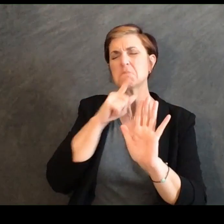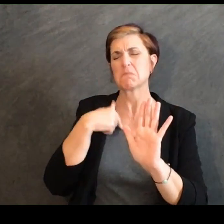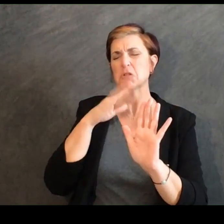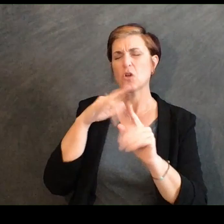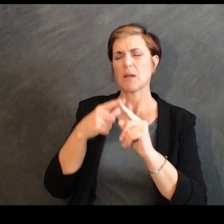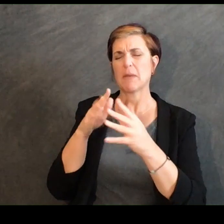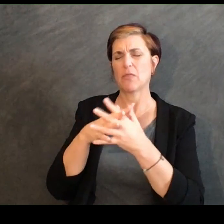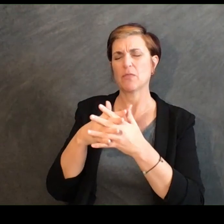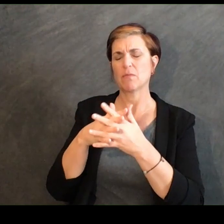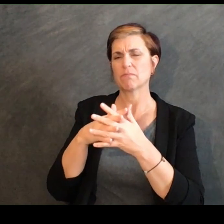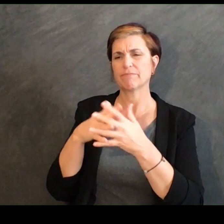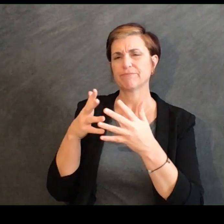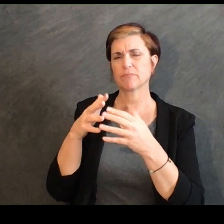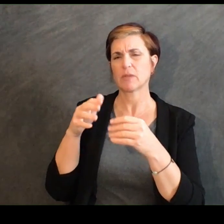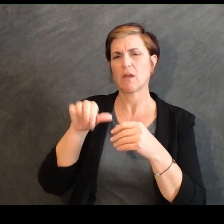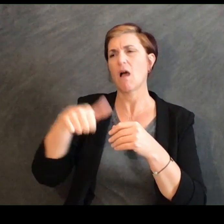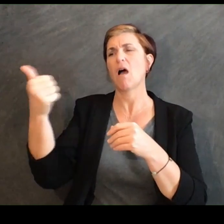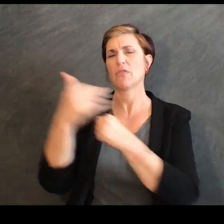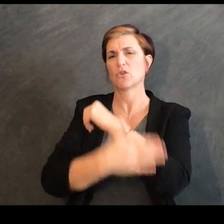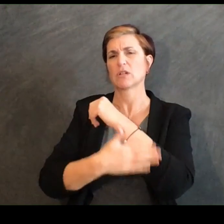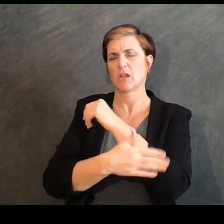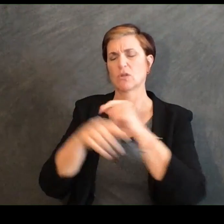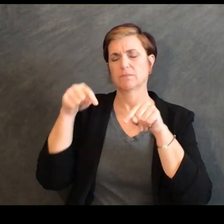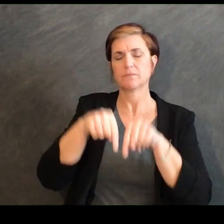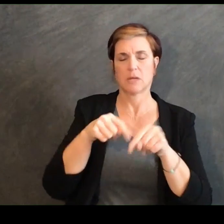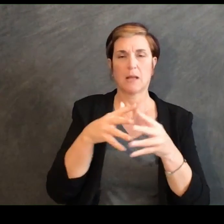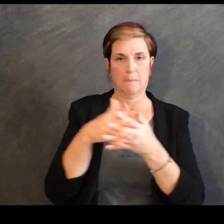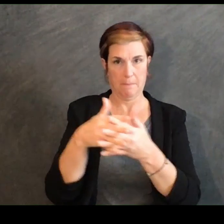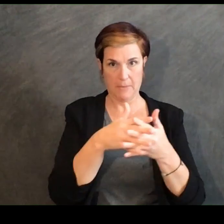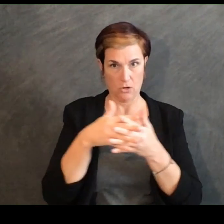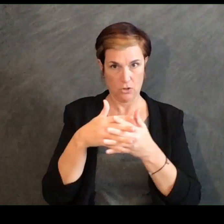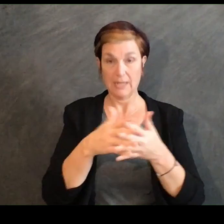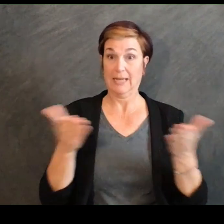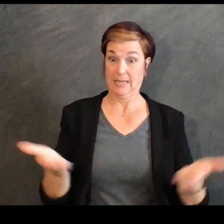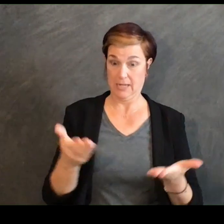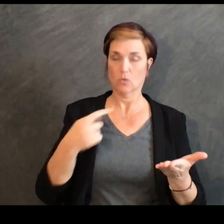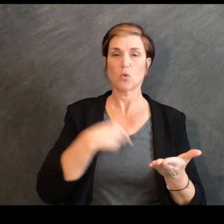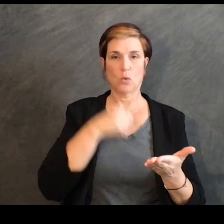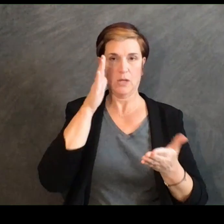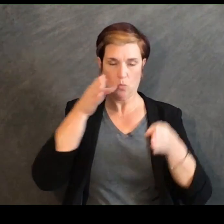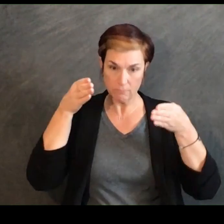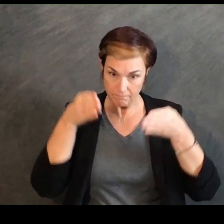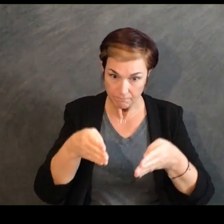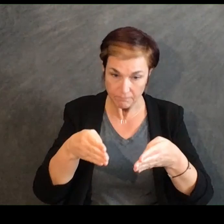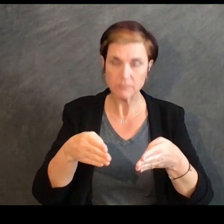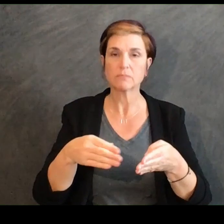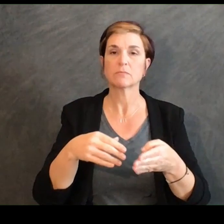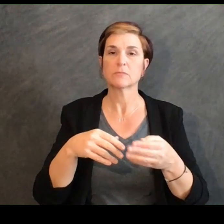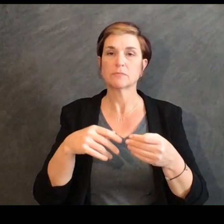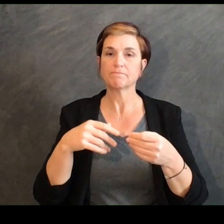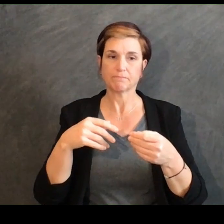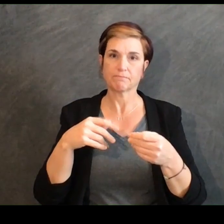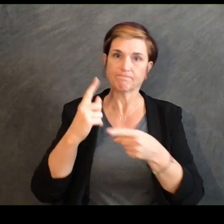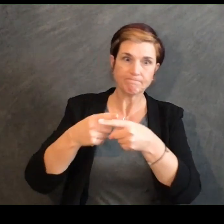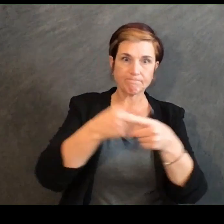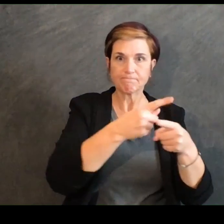cover very very strongly our country stores in virtually every location